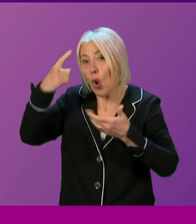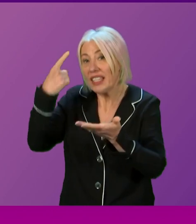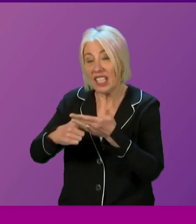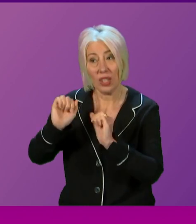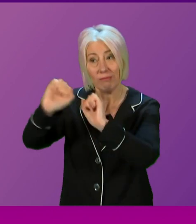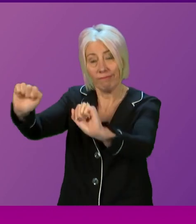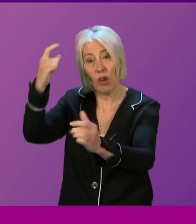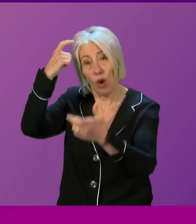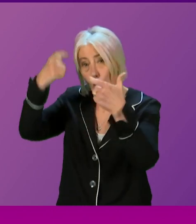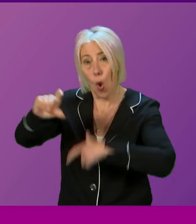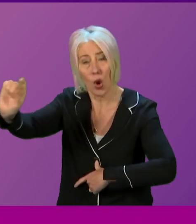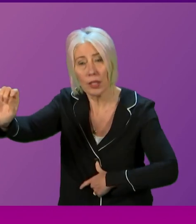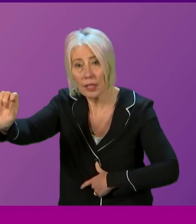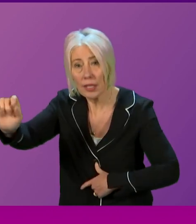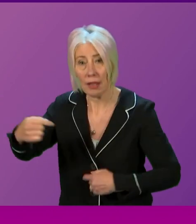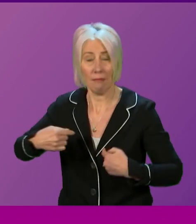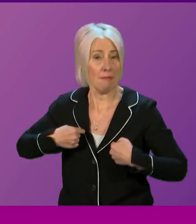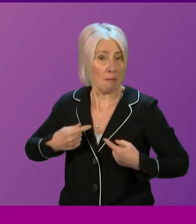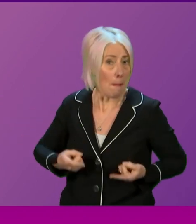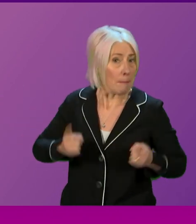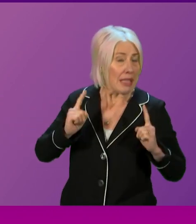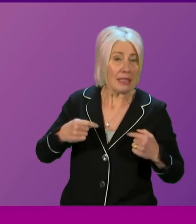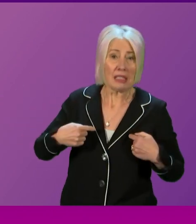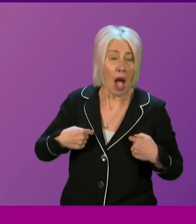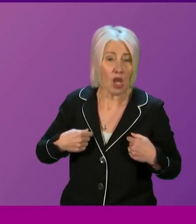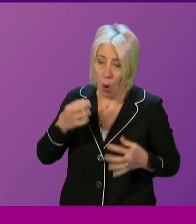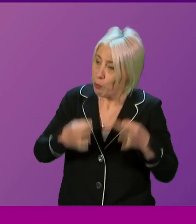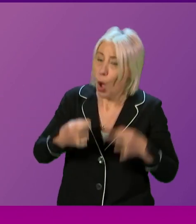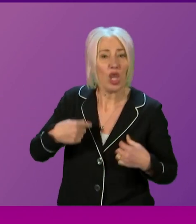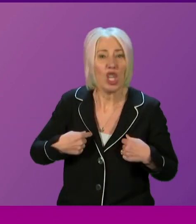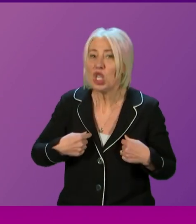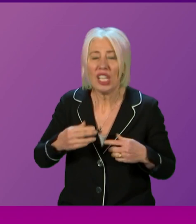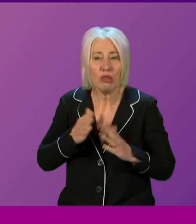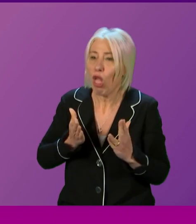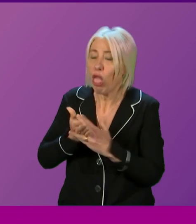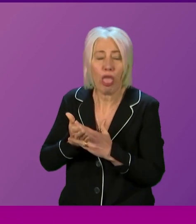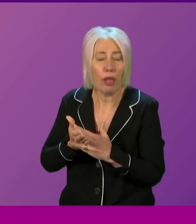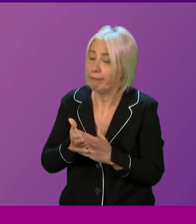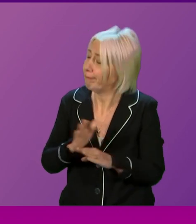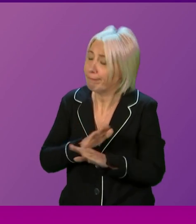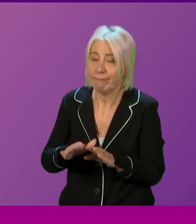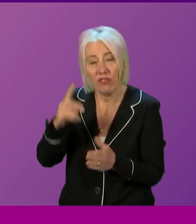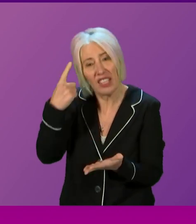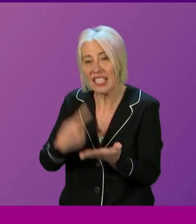It is not for ministers or any politicians to intervene in decisions of our justice system.